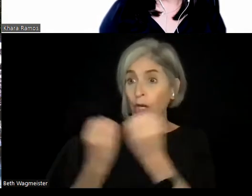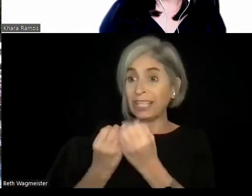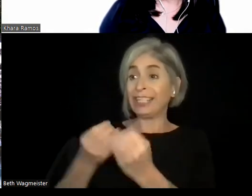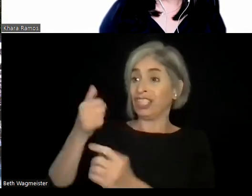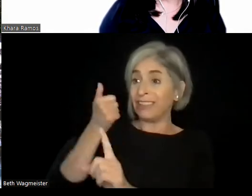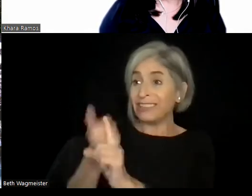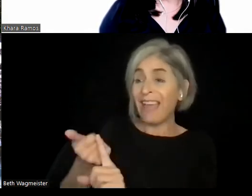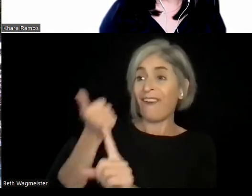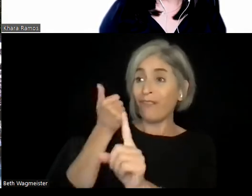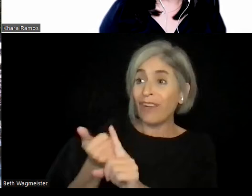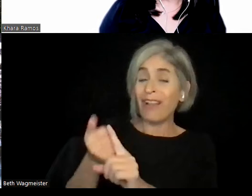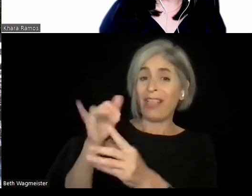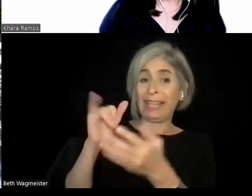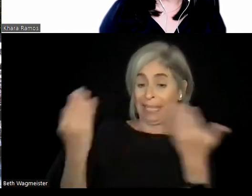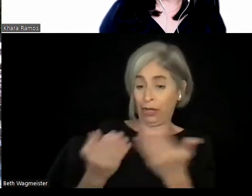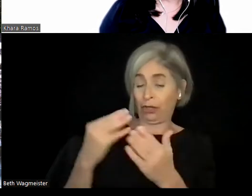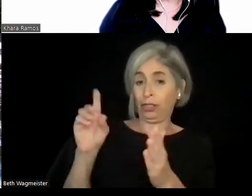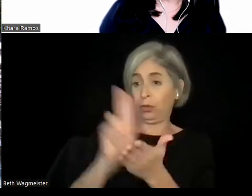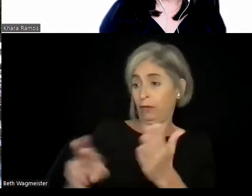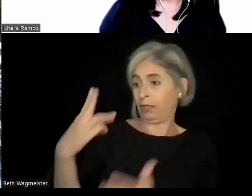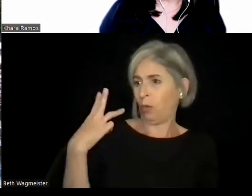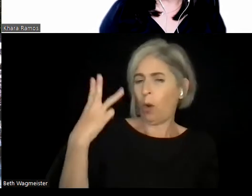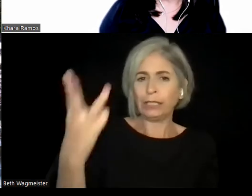We should be doing that at all levels. Sometimes that takes an